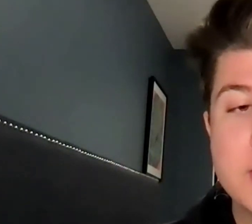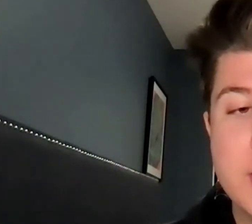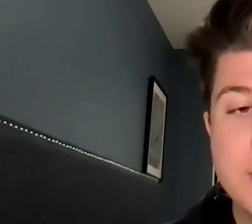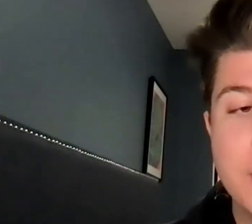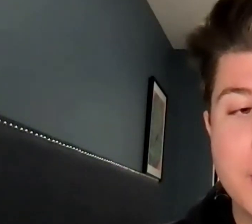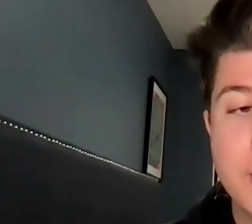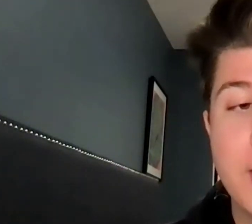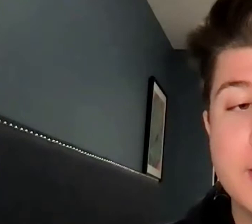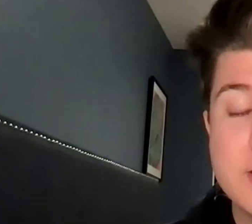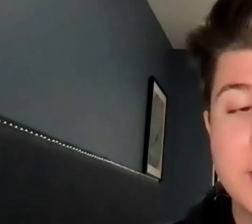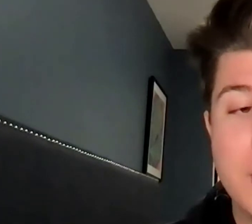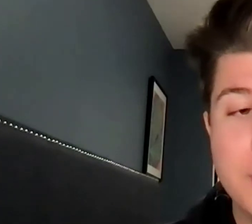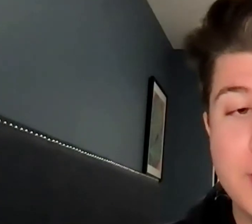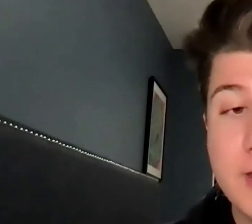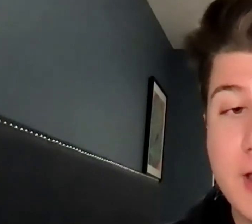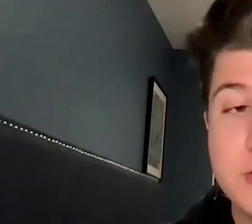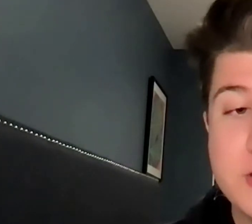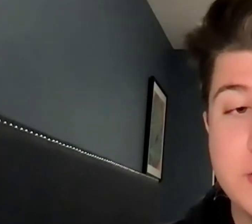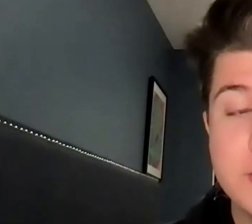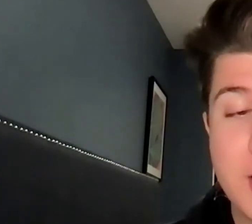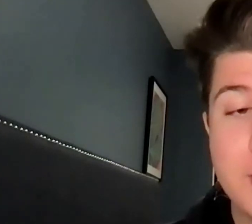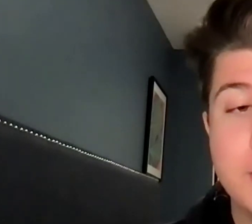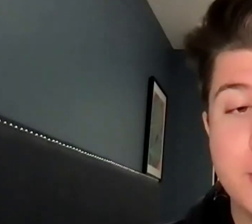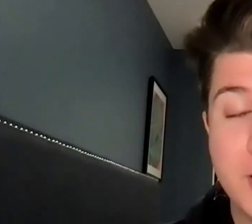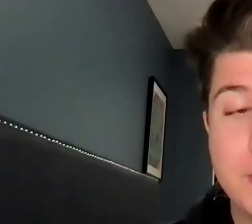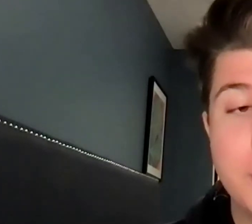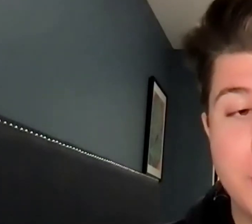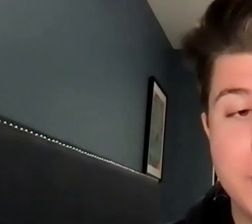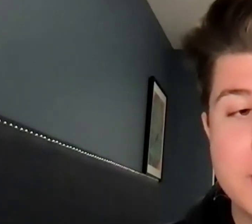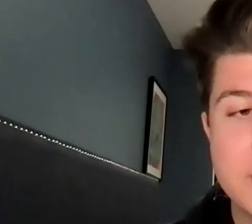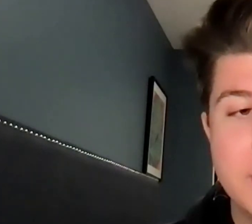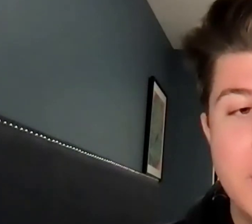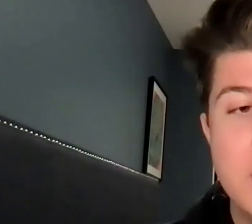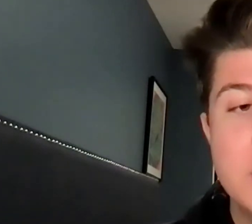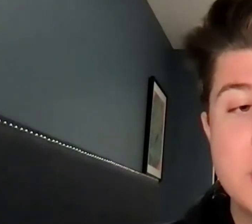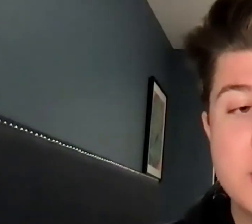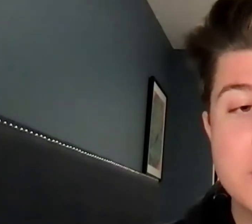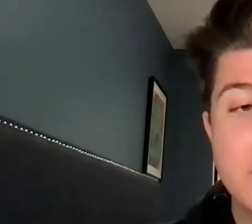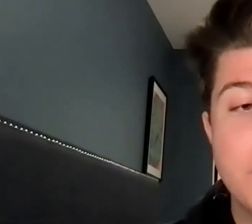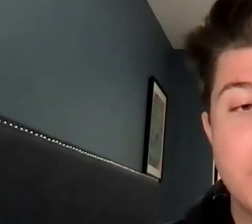steve fenberg and lisa kaufman now chief of staff for governor polis she serves on the board